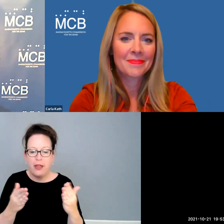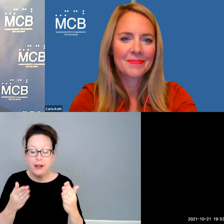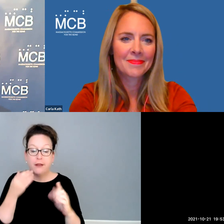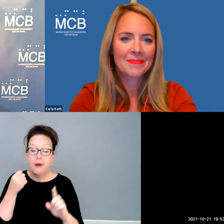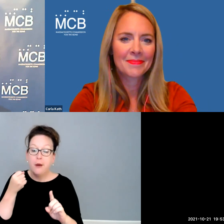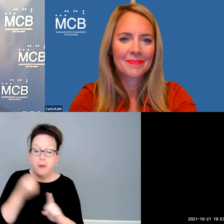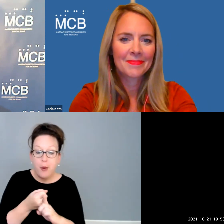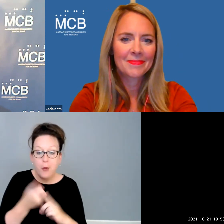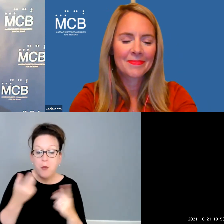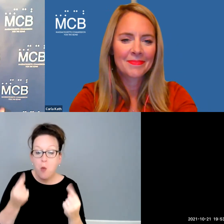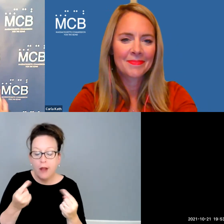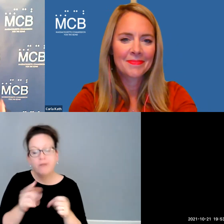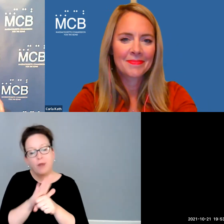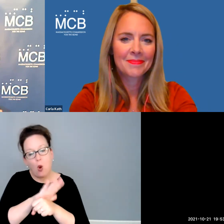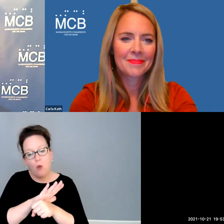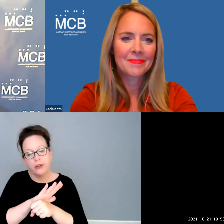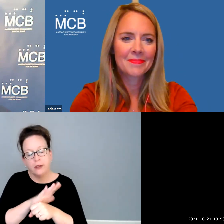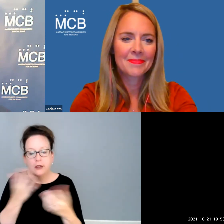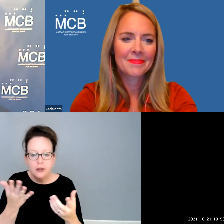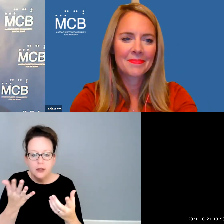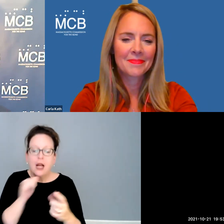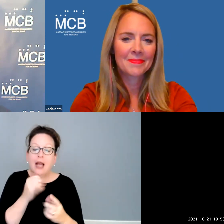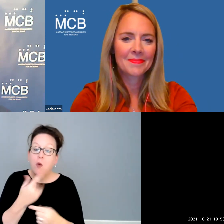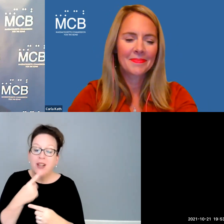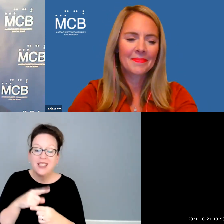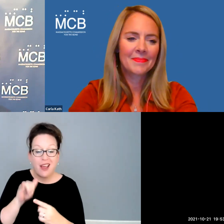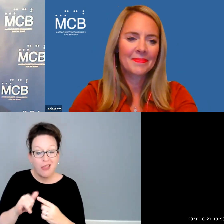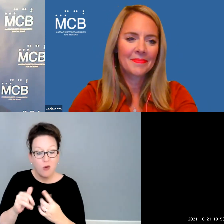want to say they got put on the back burner because these are priorities, they are.